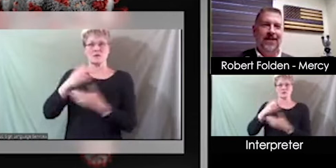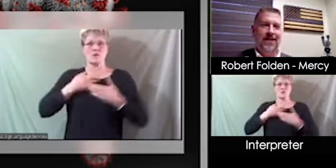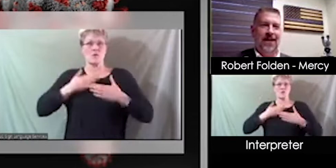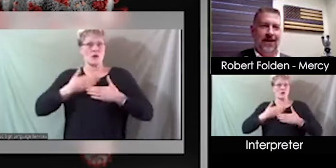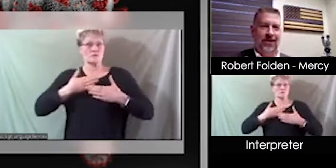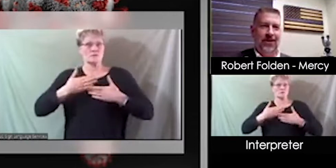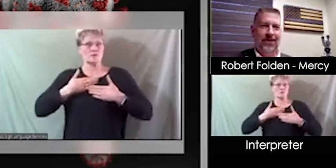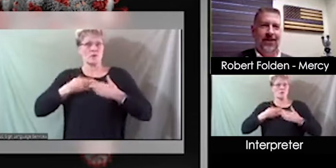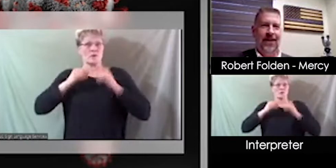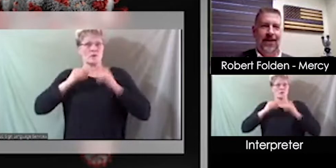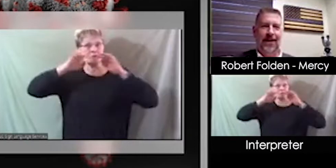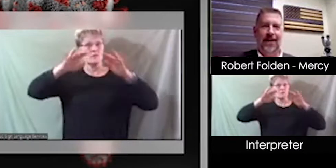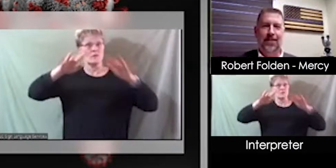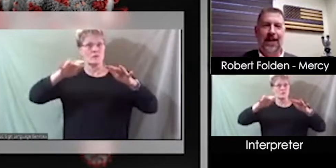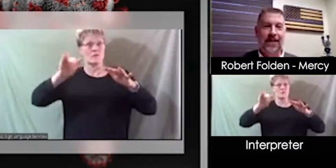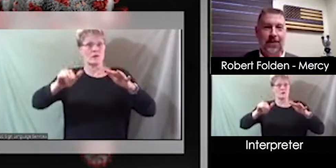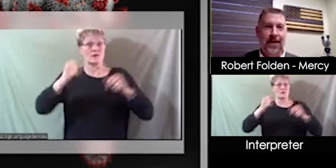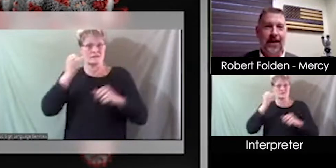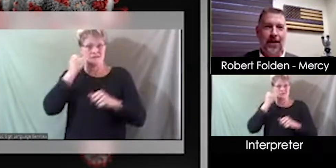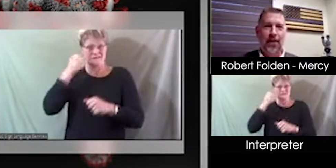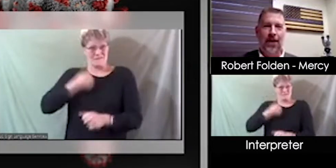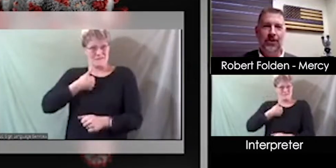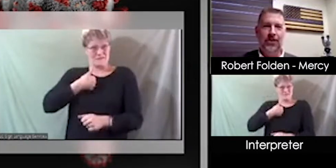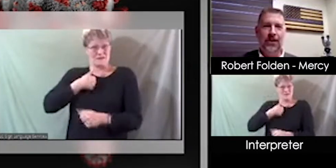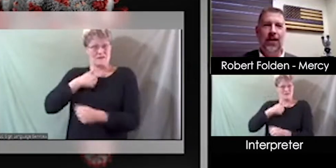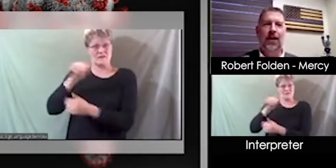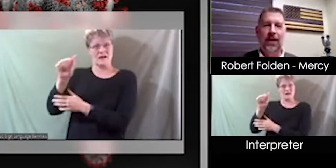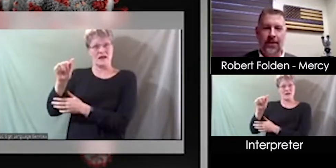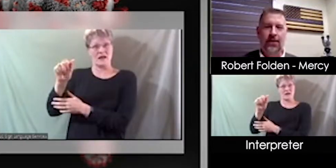anesthesiologist and I'm intubating a patient clearly